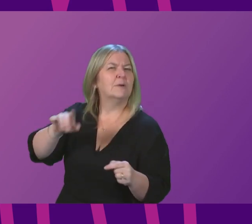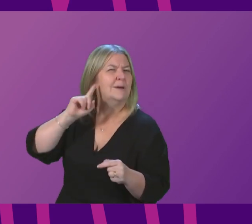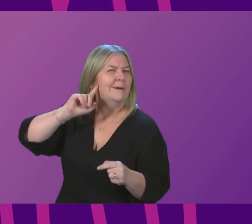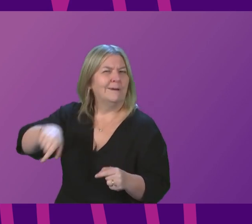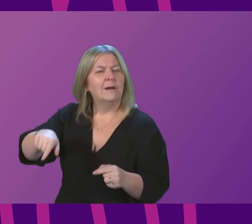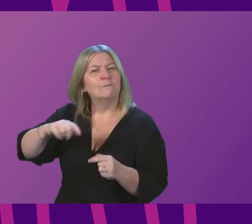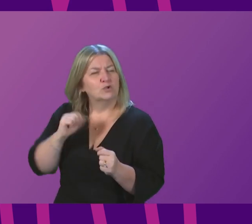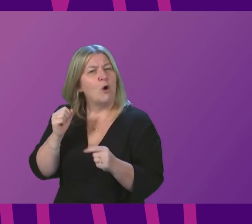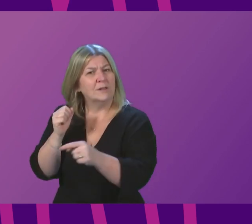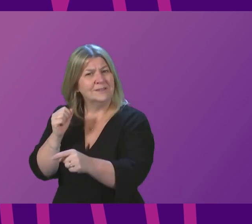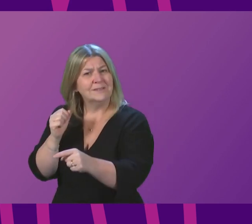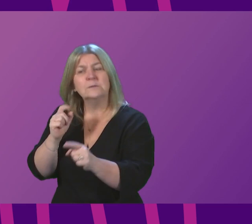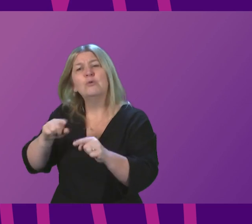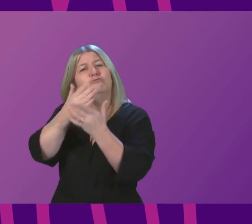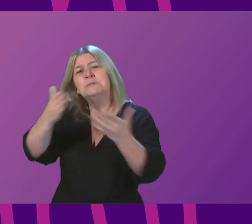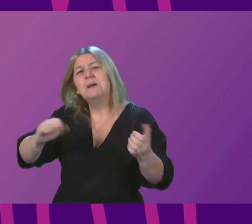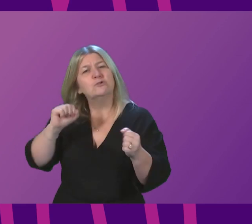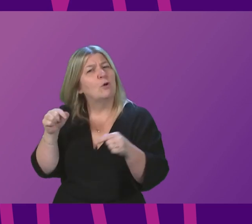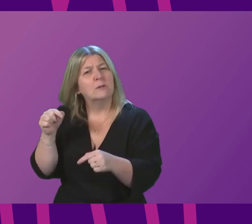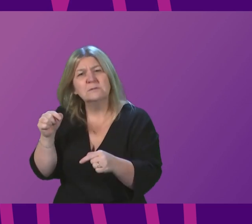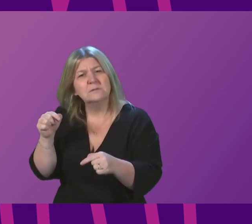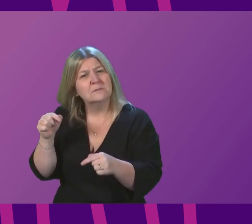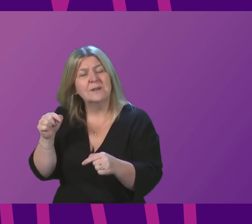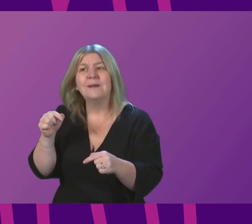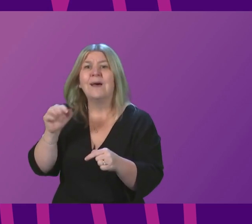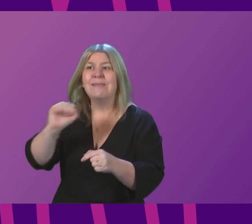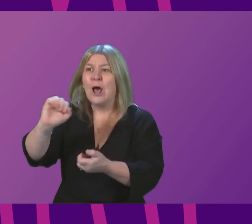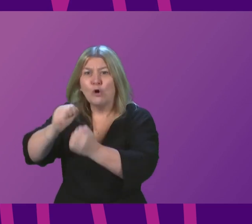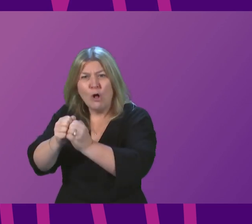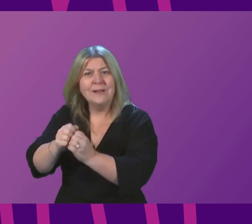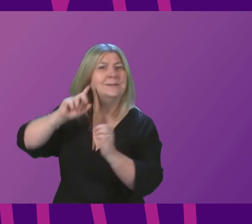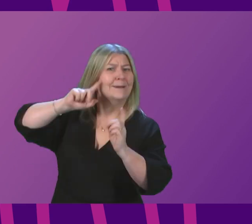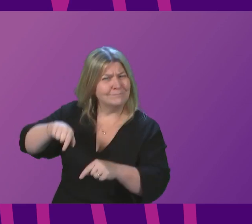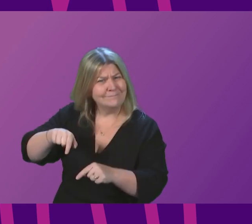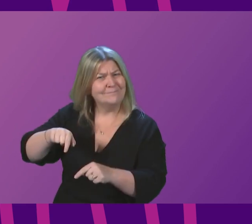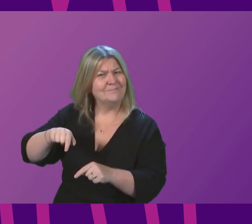If they cannot even show basic respect for their own colleagues, what chance do the rest of us have?